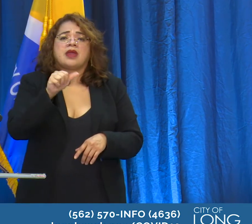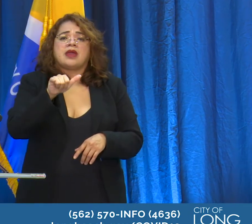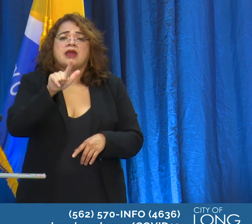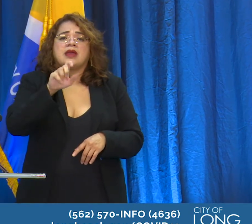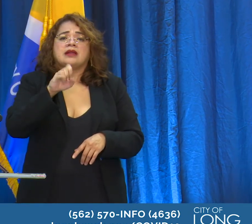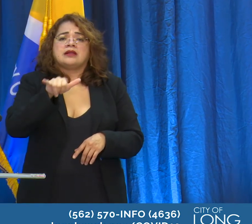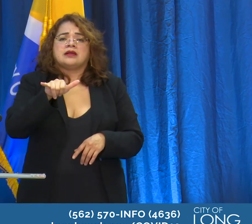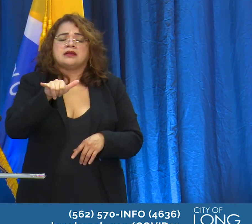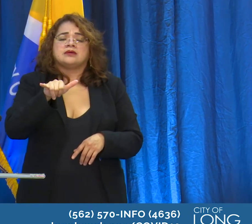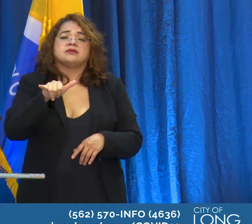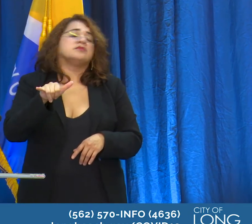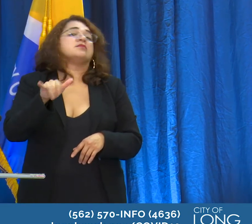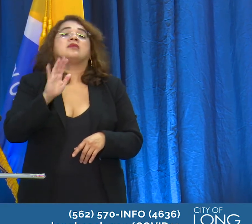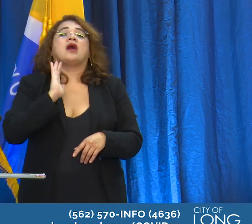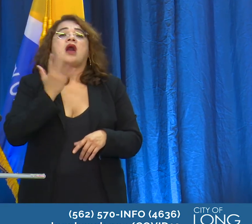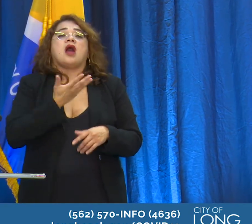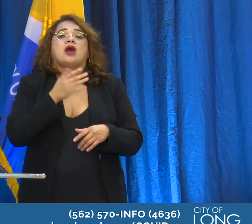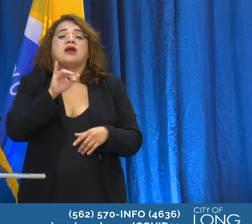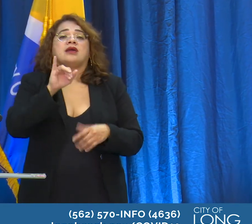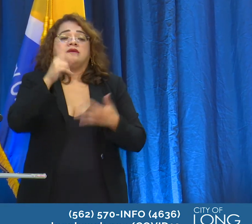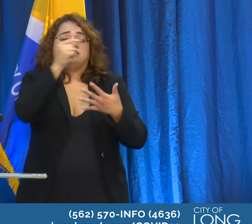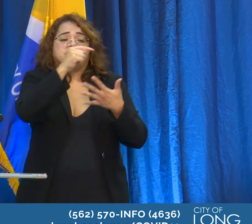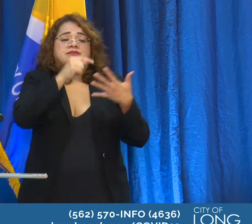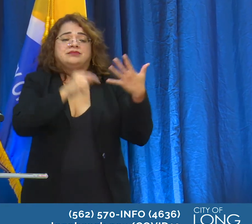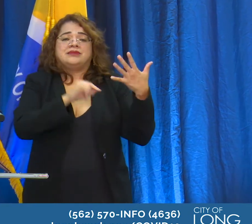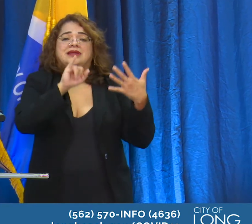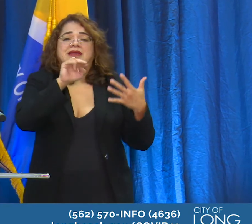Since our indicators are headed in the right direction,